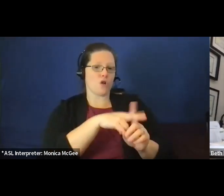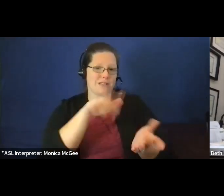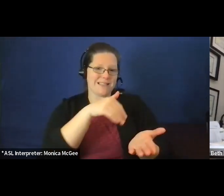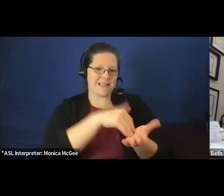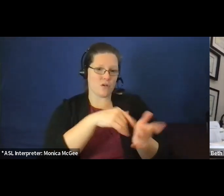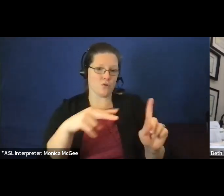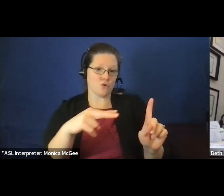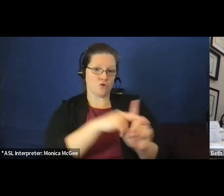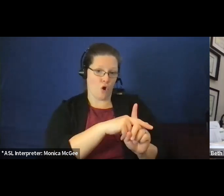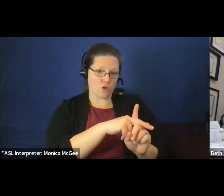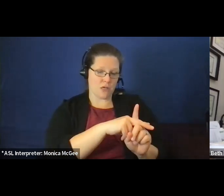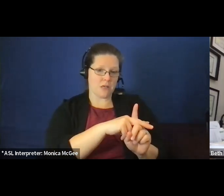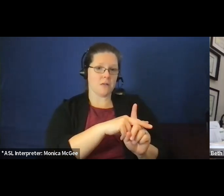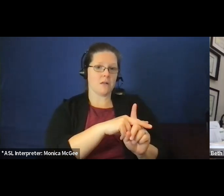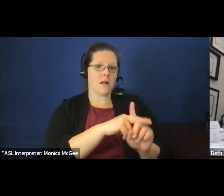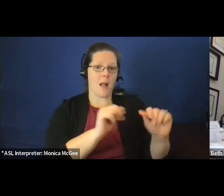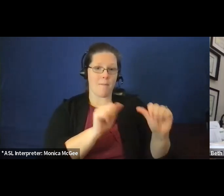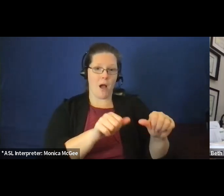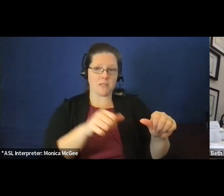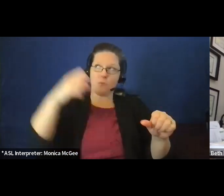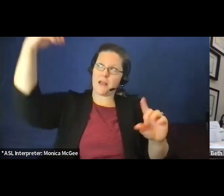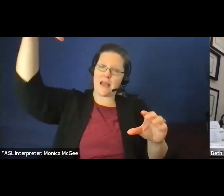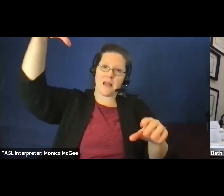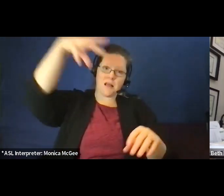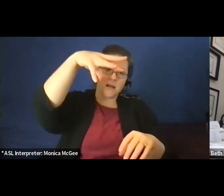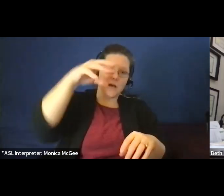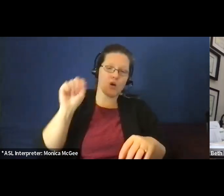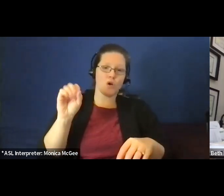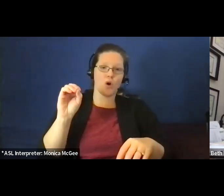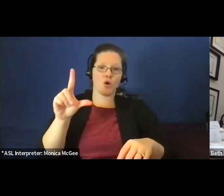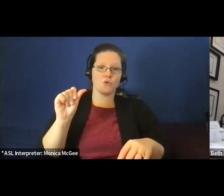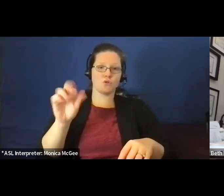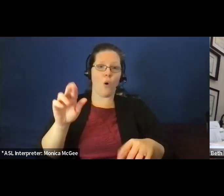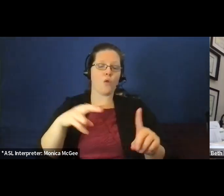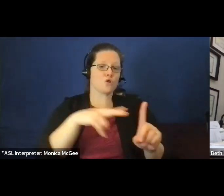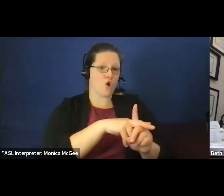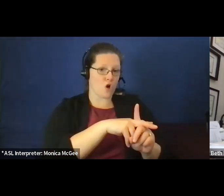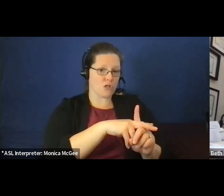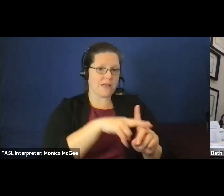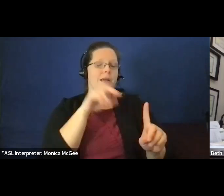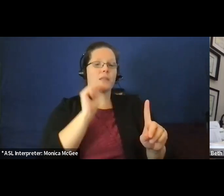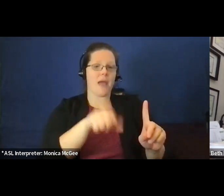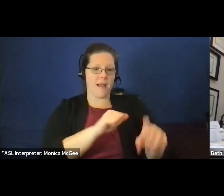centers. This is something we're going to look into for the future. Charging